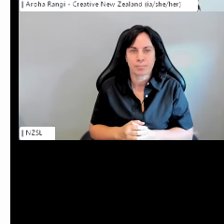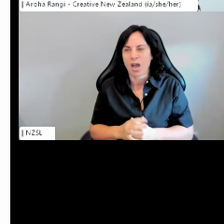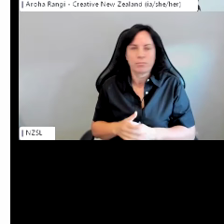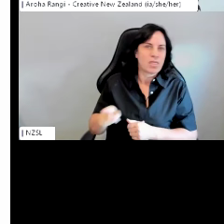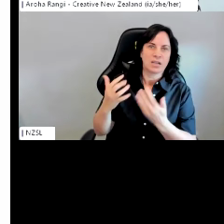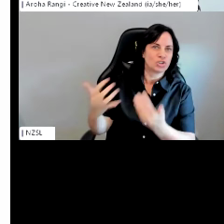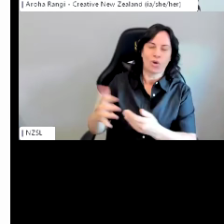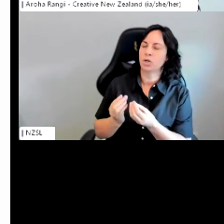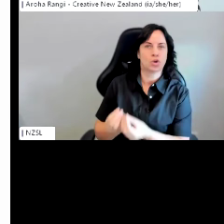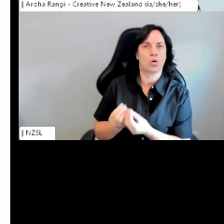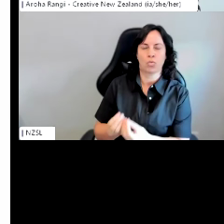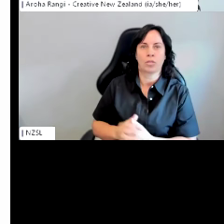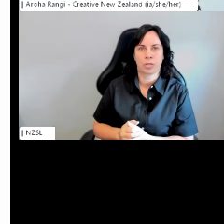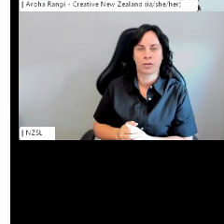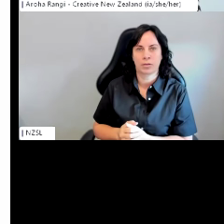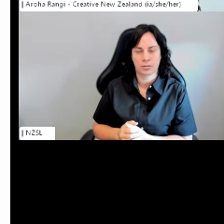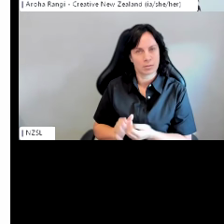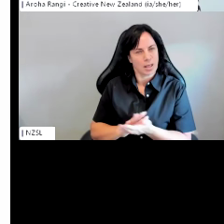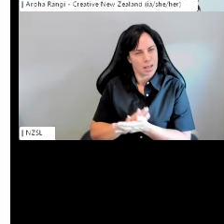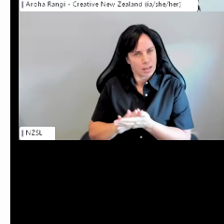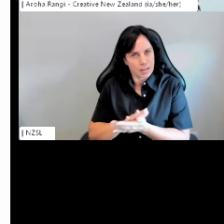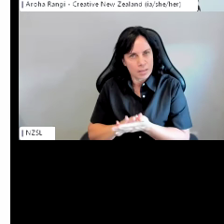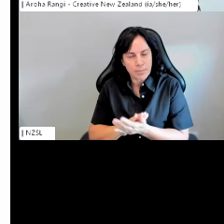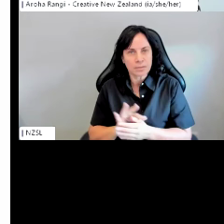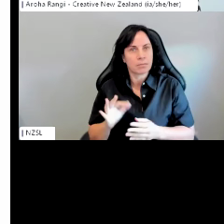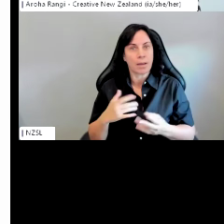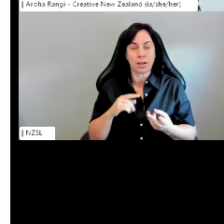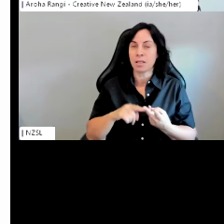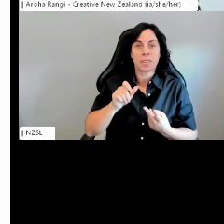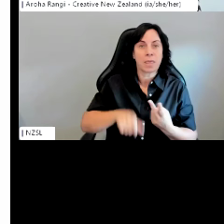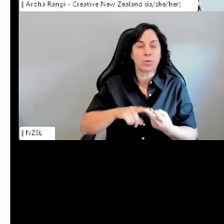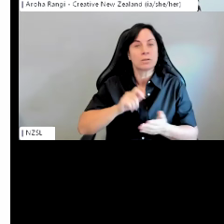mean that they haven't spent the same or even more money buying a ticket for something else or that